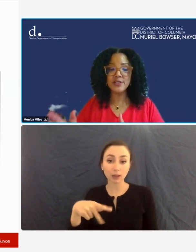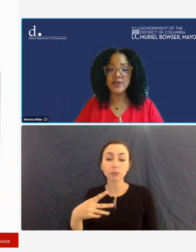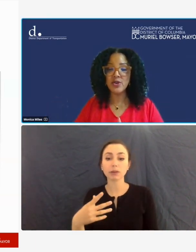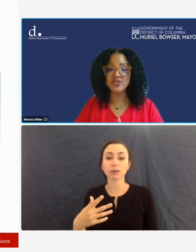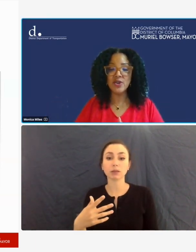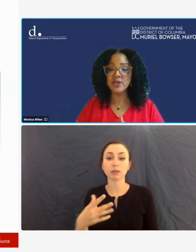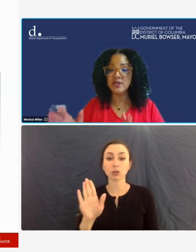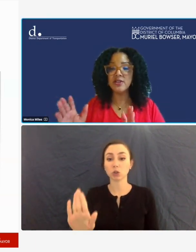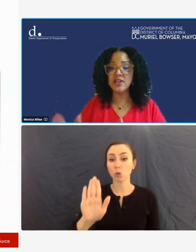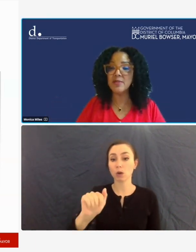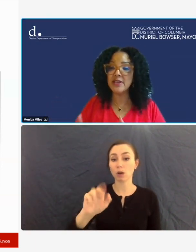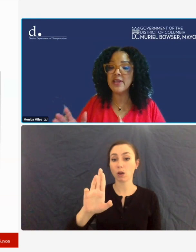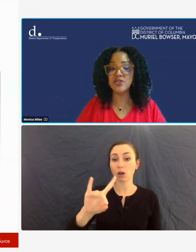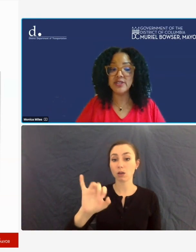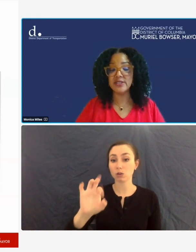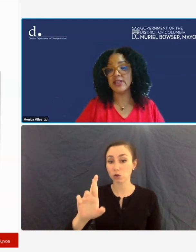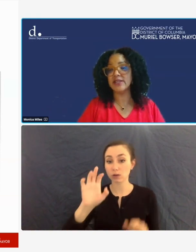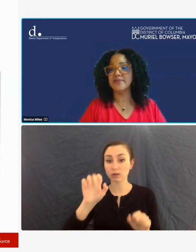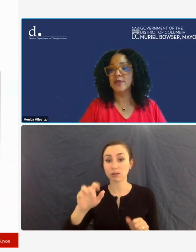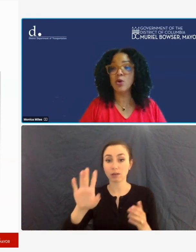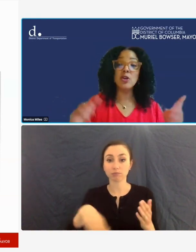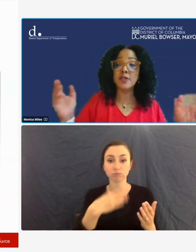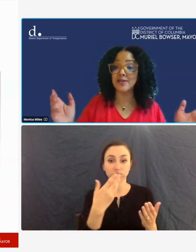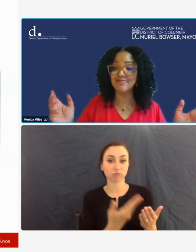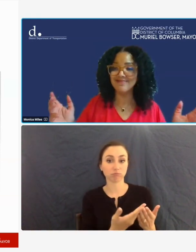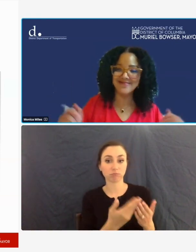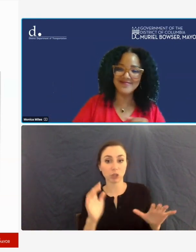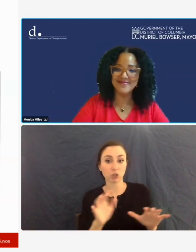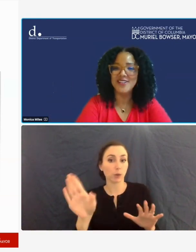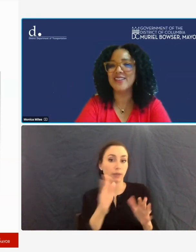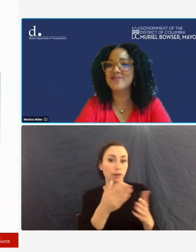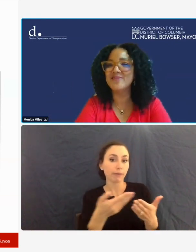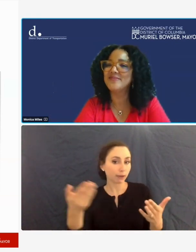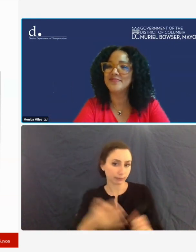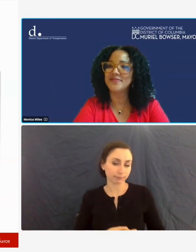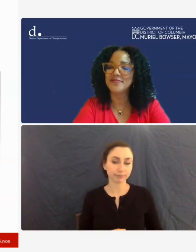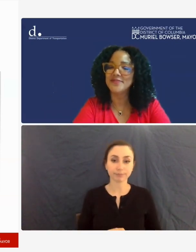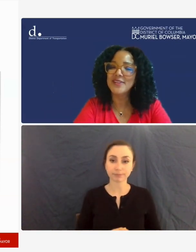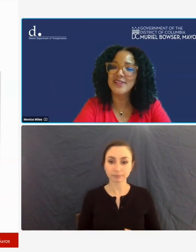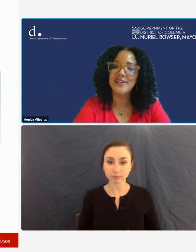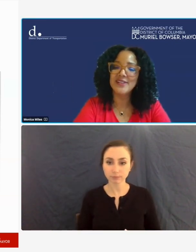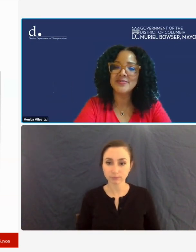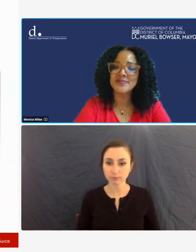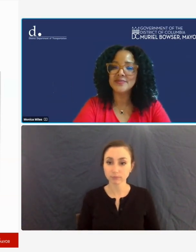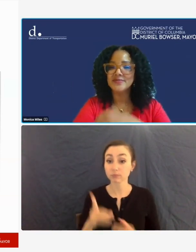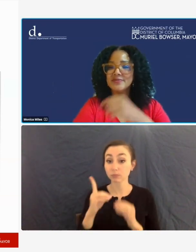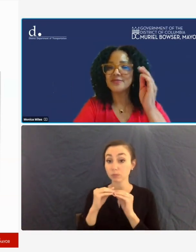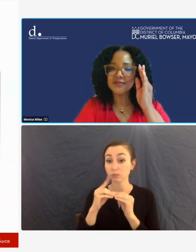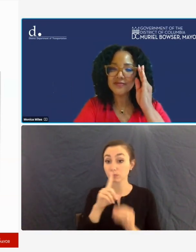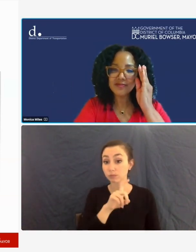clause rate auditor can come in and do his thing or her thing okay we have one more over here for